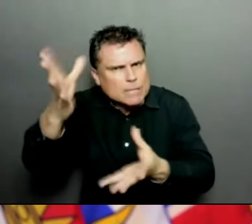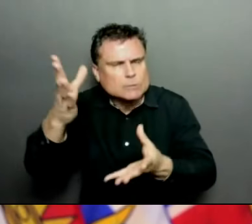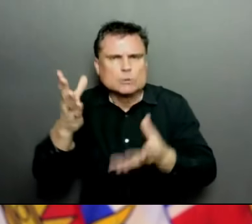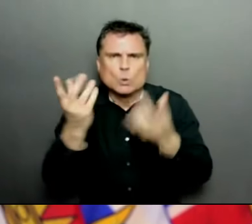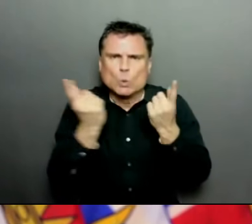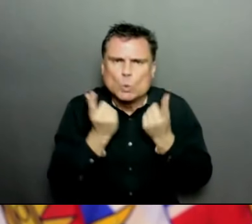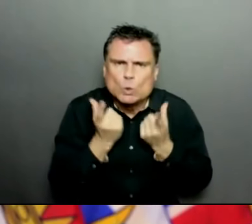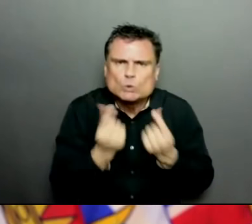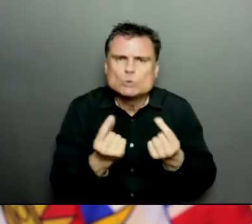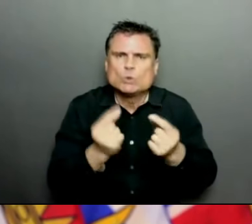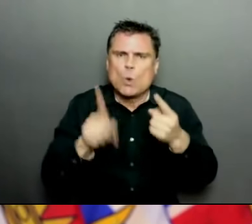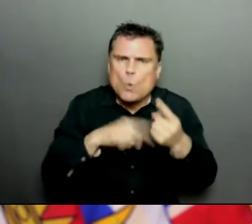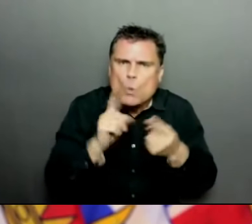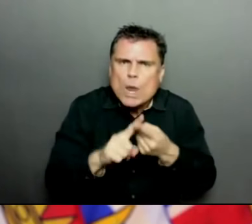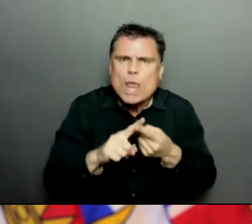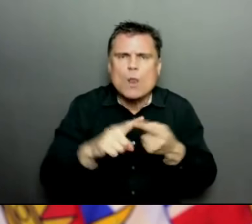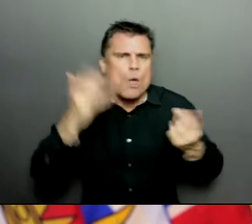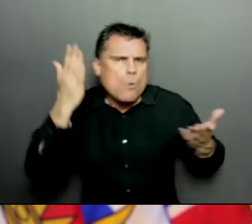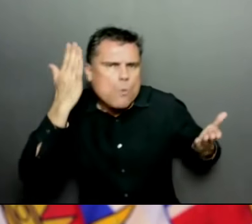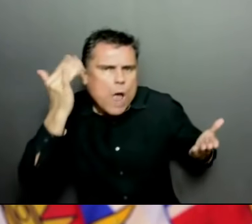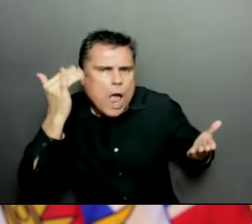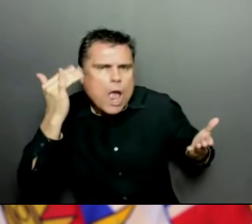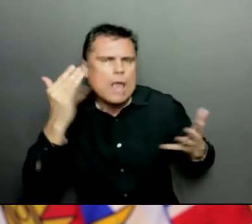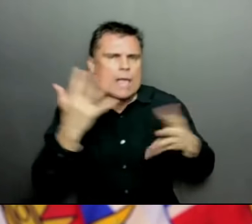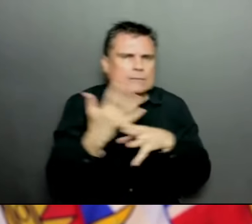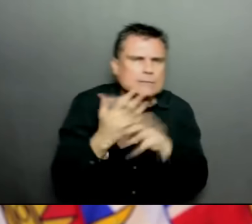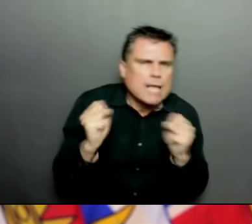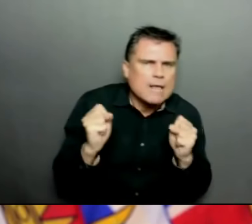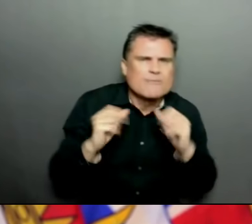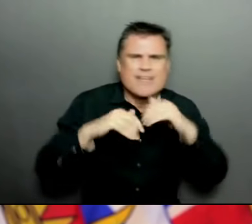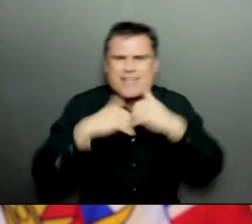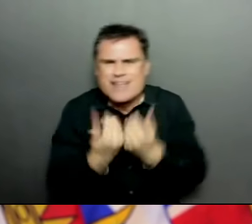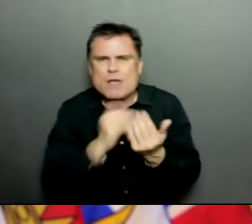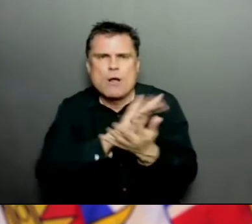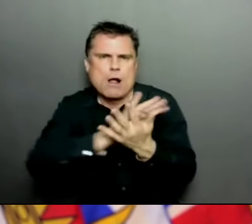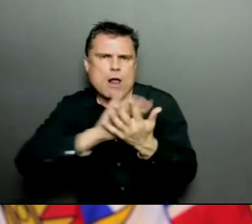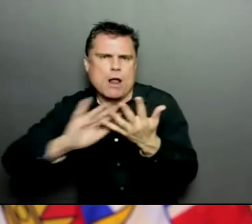vaccine given to make sure we pick up any signals that arise. We saw in the UK